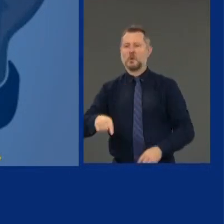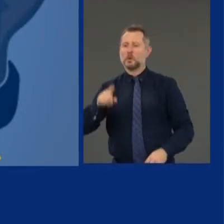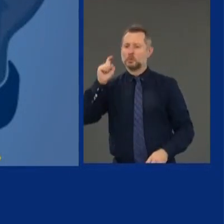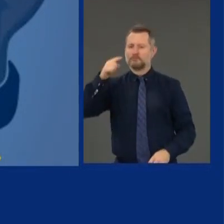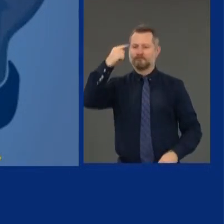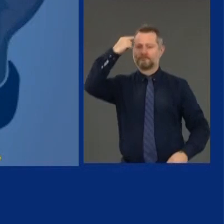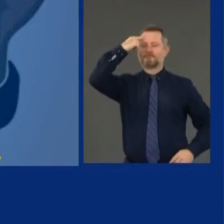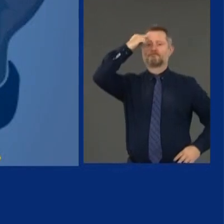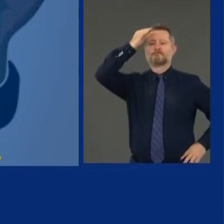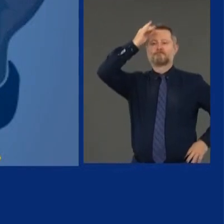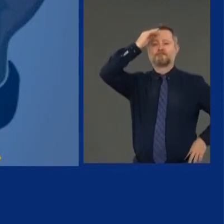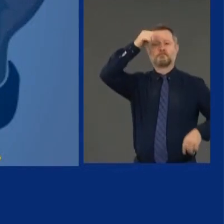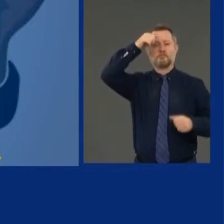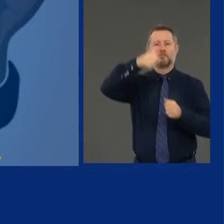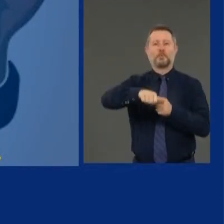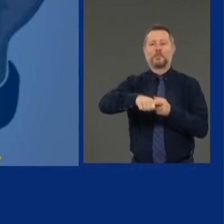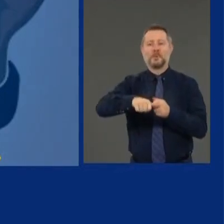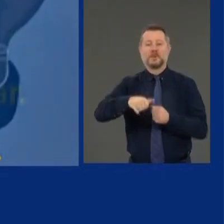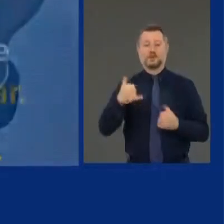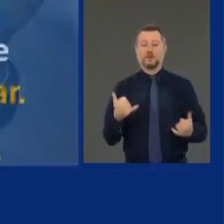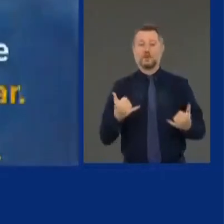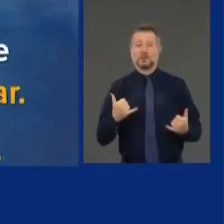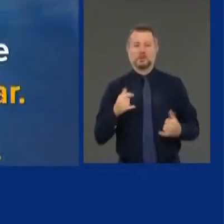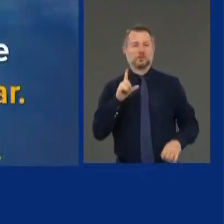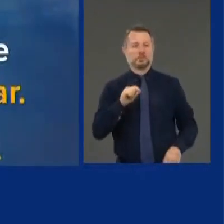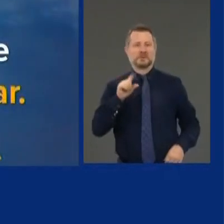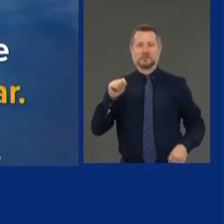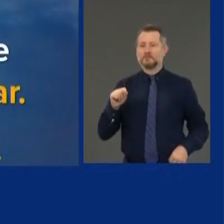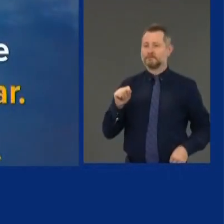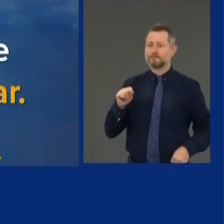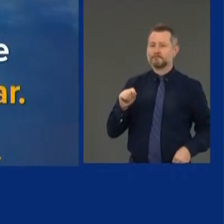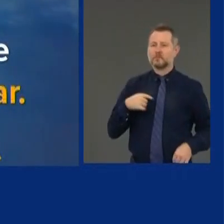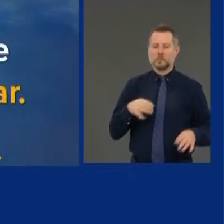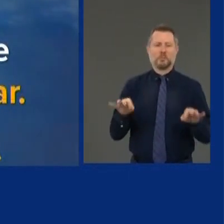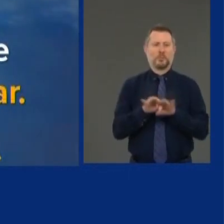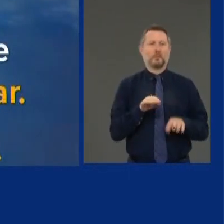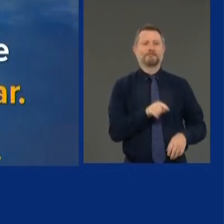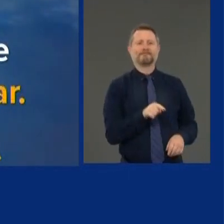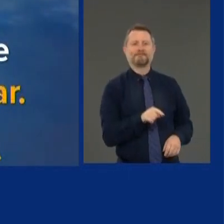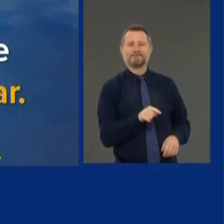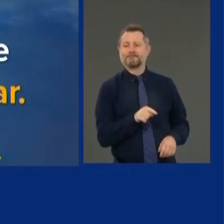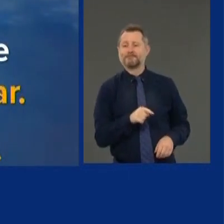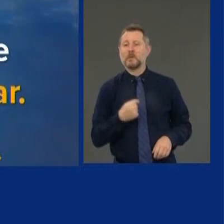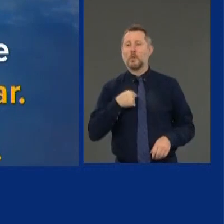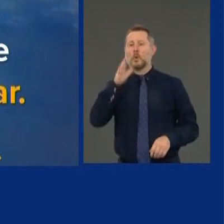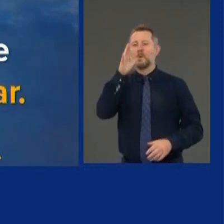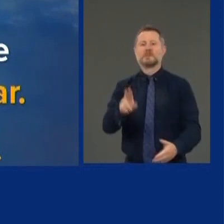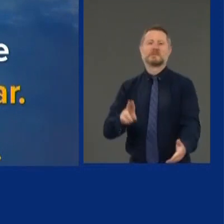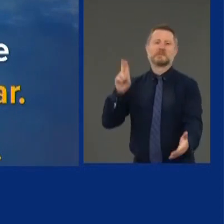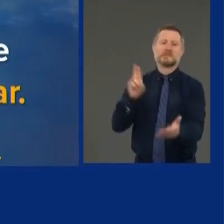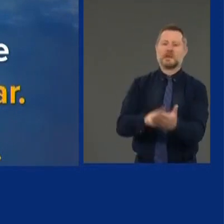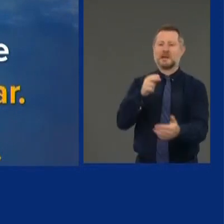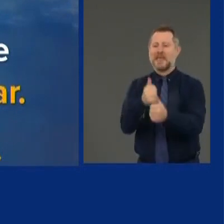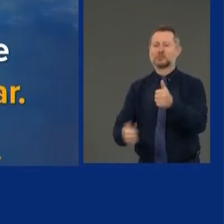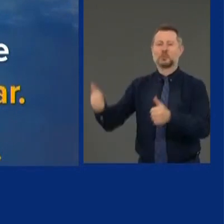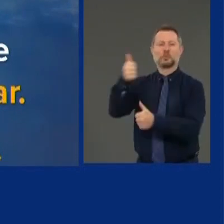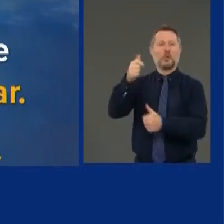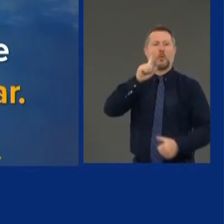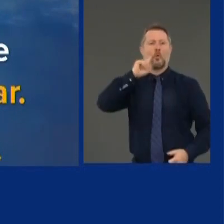RATING THE EMANCIPATION OF SLAVERY IN THE UNITED STATS' IT'S A DAY WE US SHOULD ALL REFLECT UPON. IT'S A DAY THAT'S ESPECIALLY RELEVANT IN THIS MOMENT IN